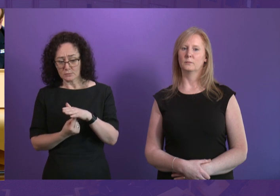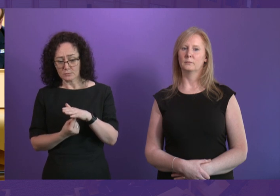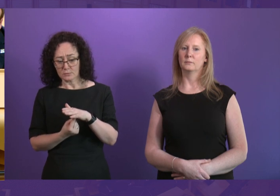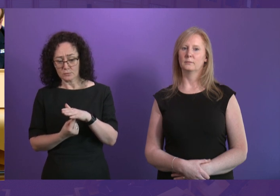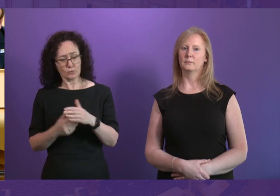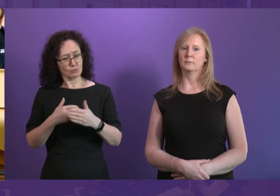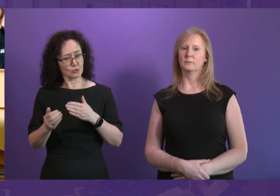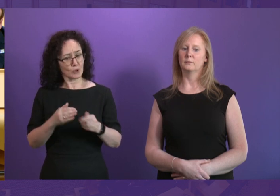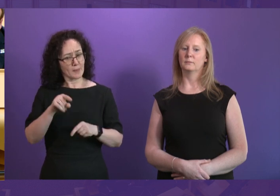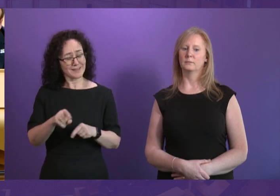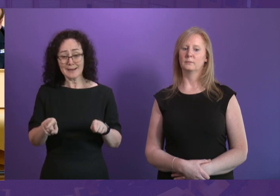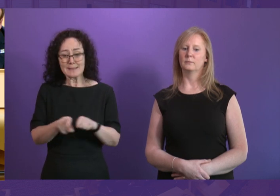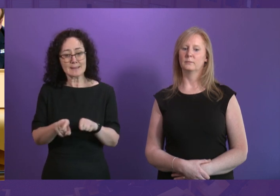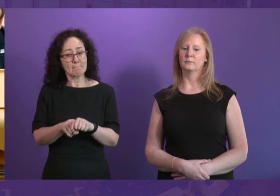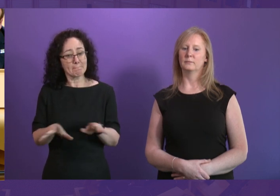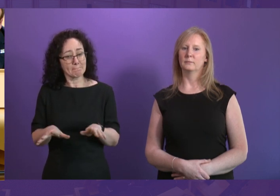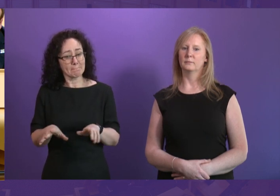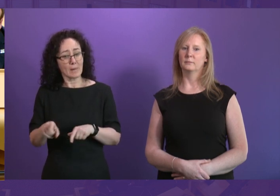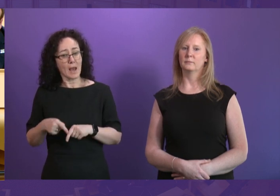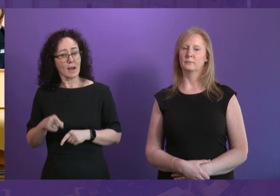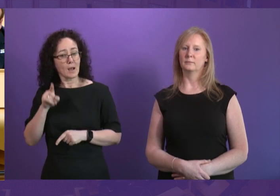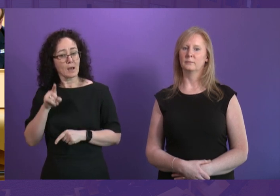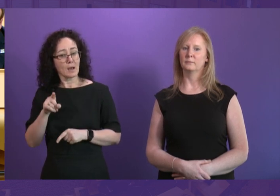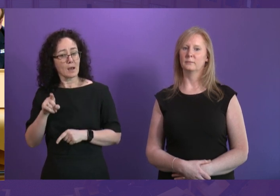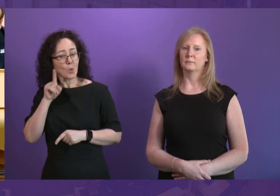people from ethnic minorities. As an employer, the Scottish Government is absolutely committed